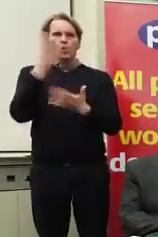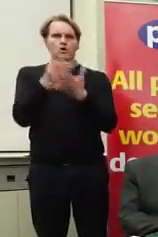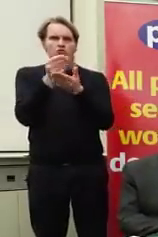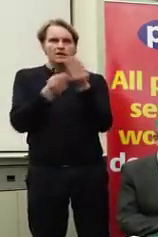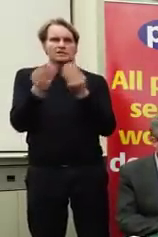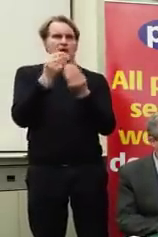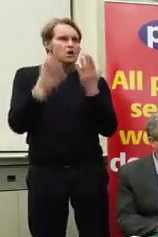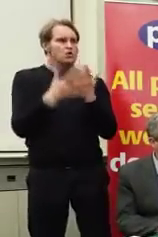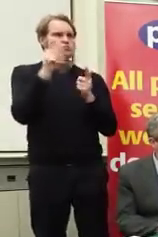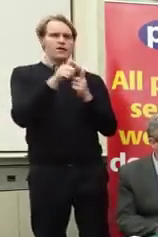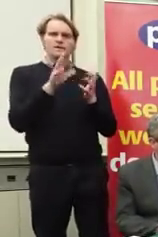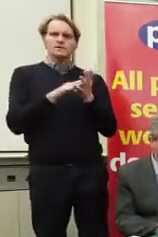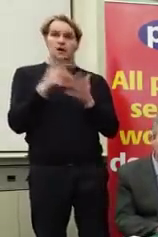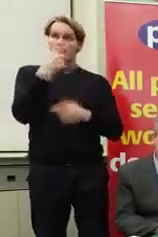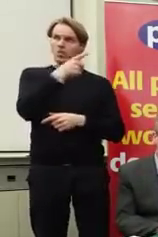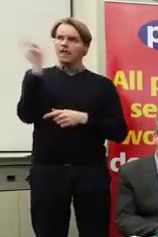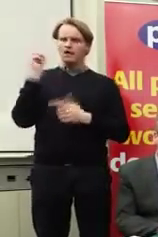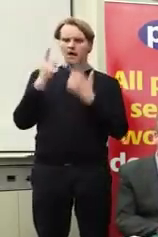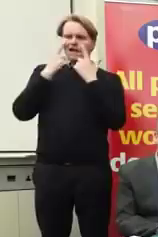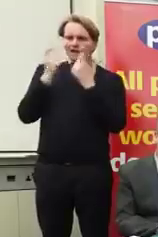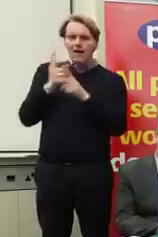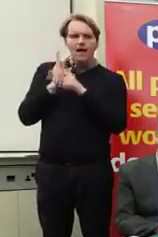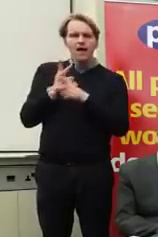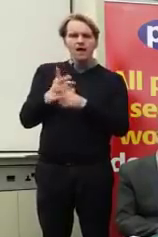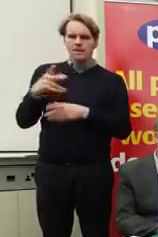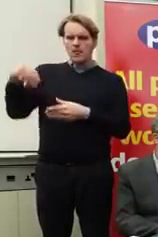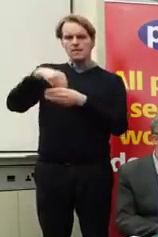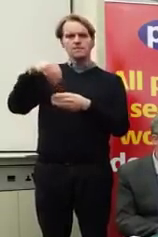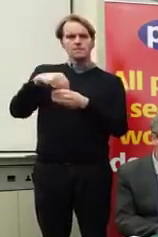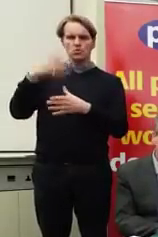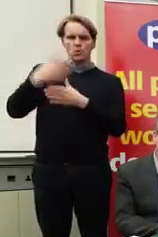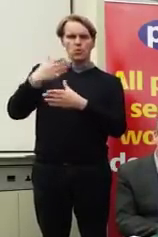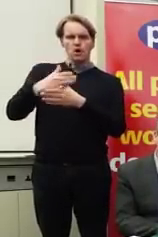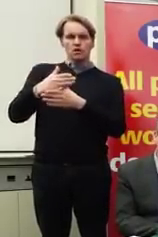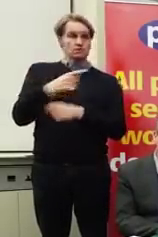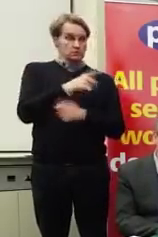cared about our members and I know John has shown that, and Jeremy has shown that but